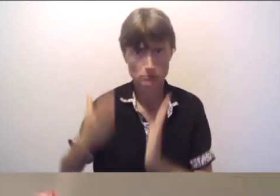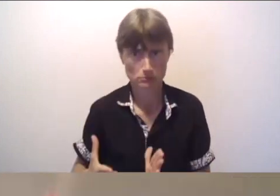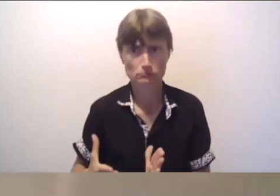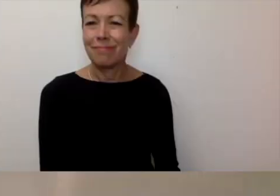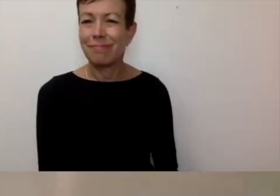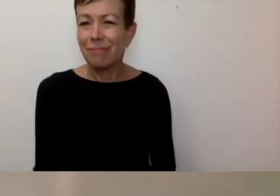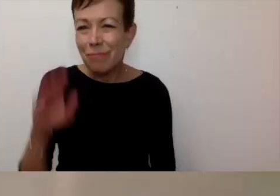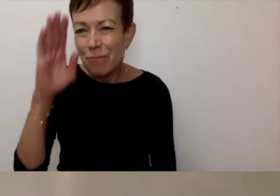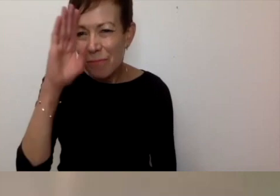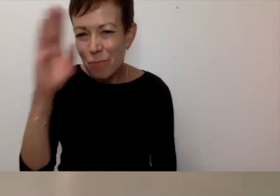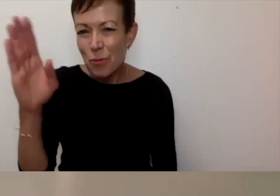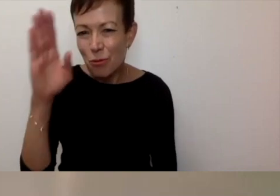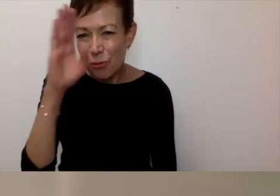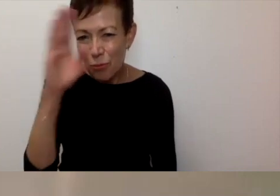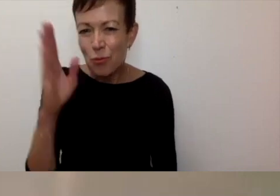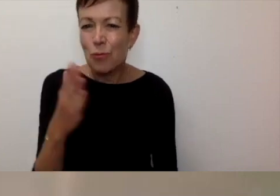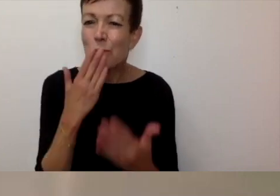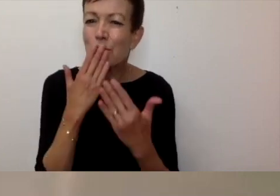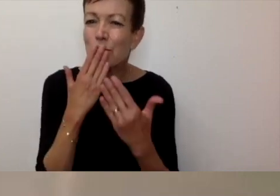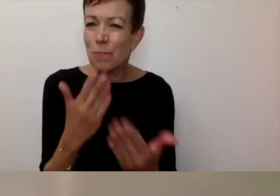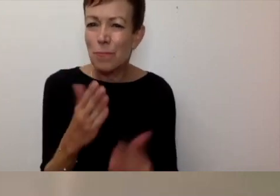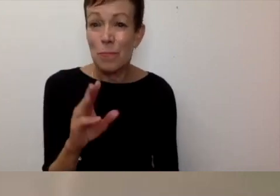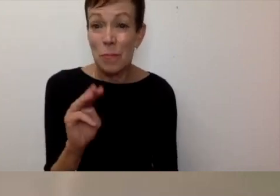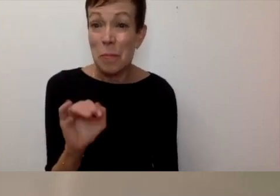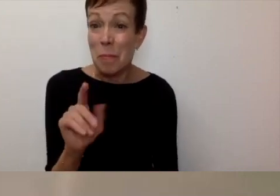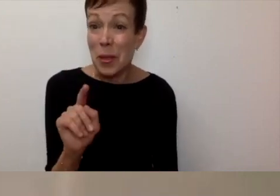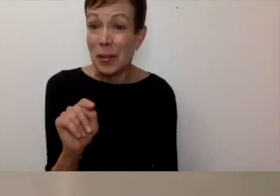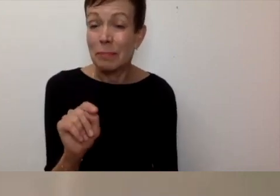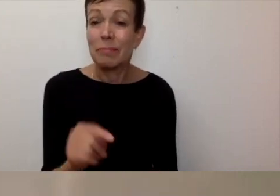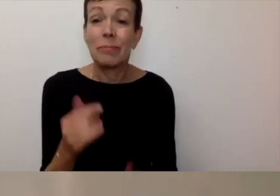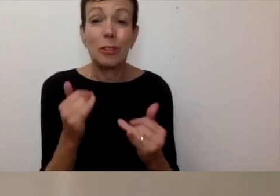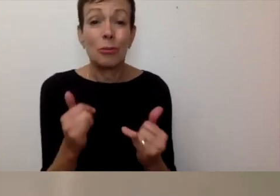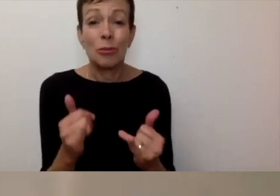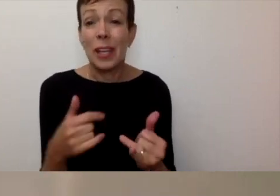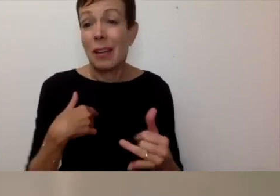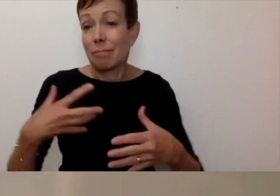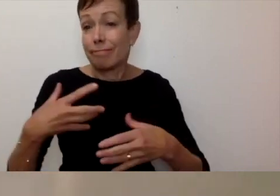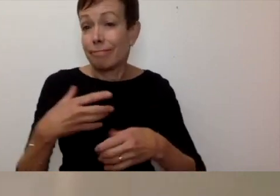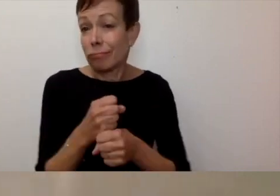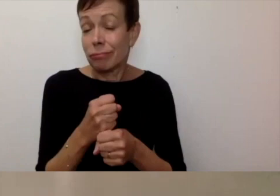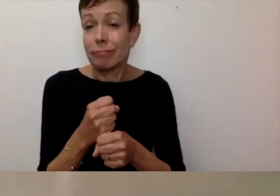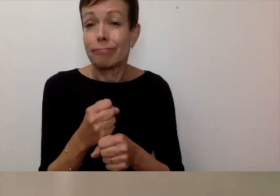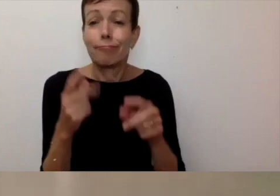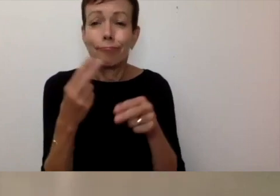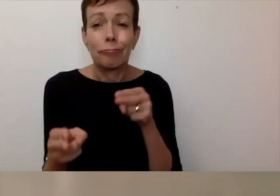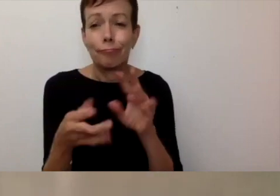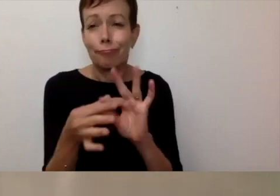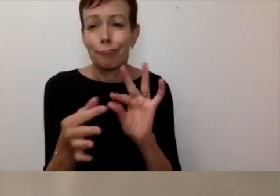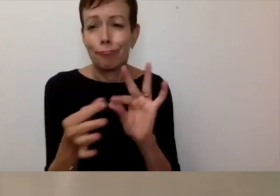thank you matt um i've been asked today to shortly present the situation in quebec and the francophone communities